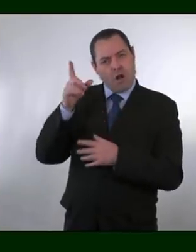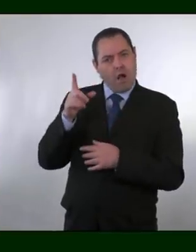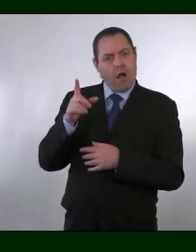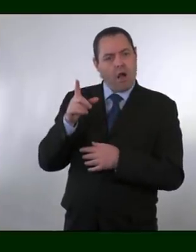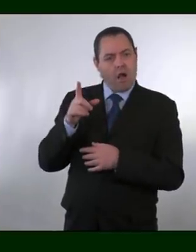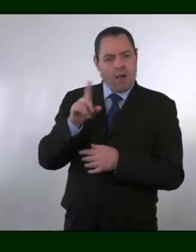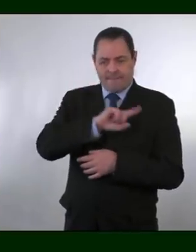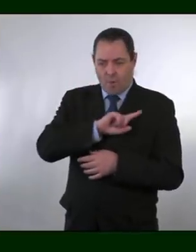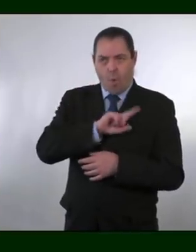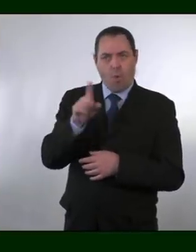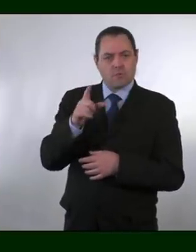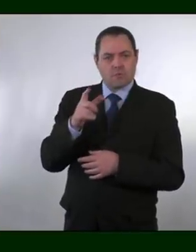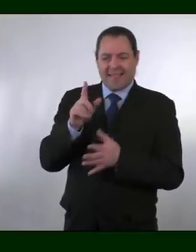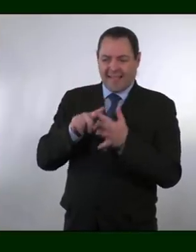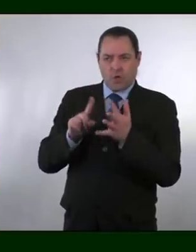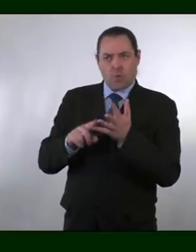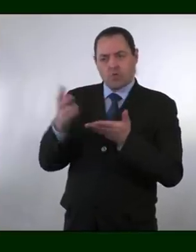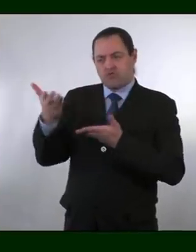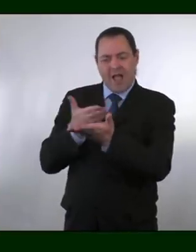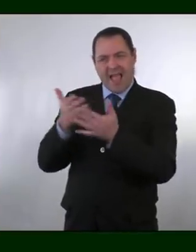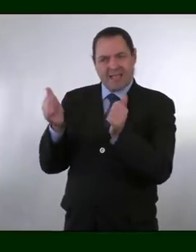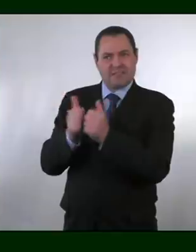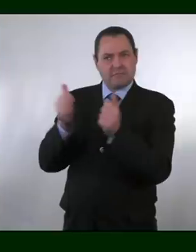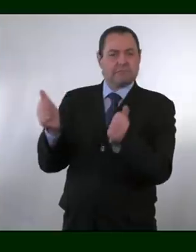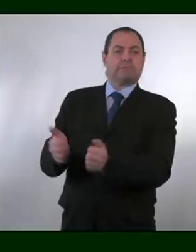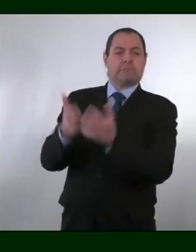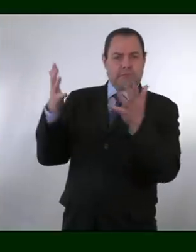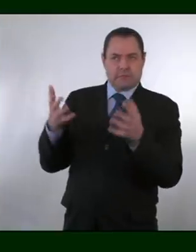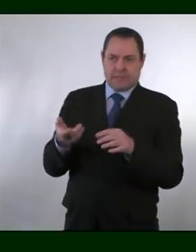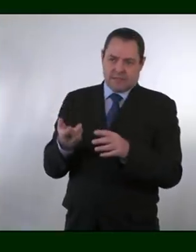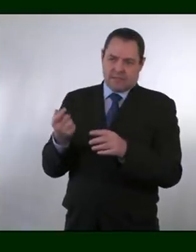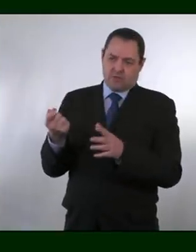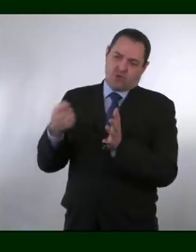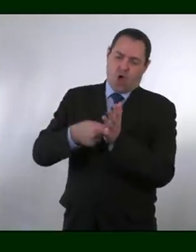the European Union. Those tariffs are now doing serious harm to such iconic Scottish products,